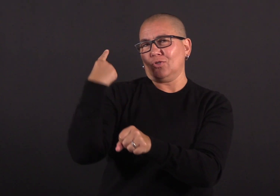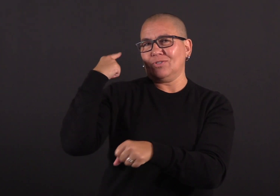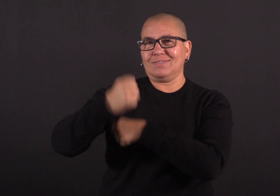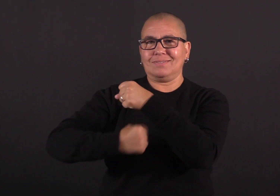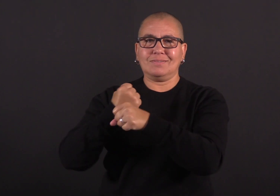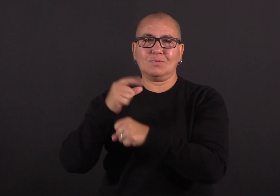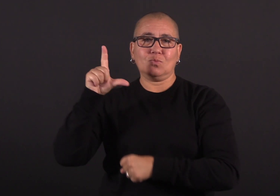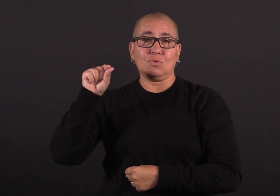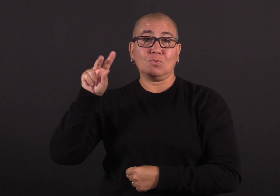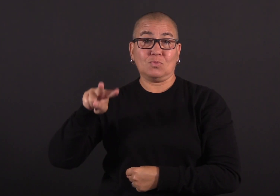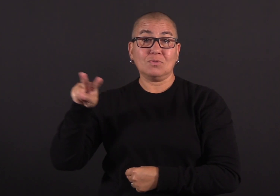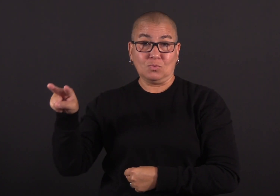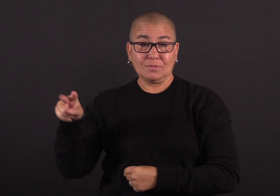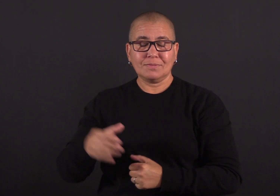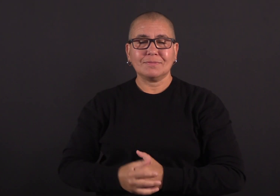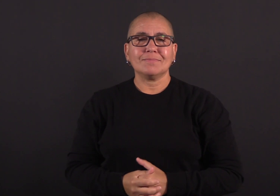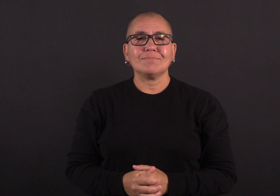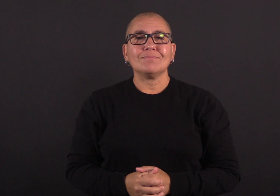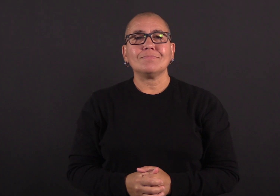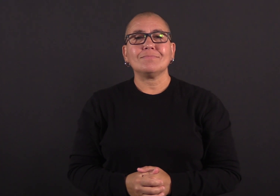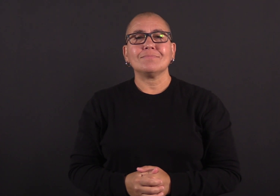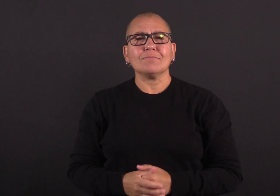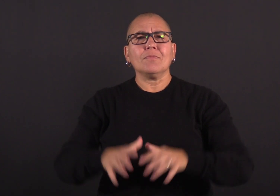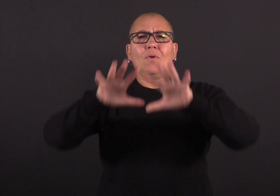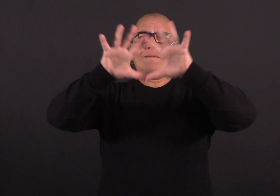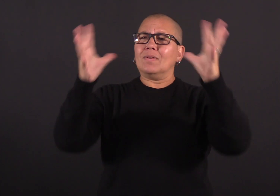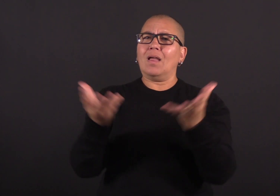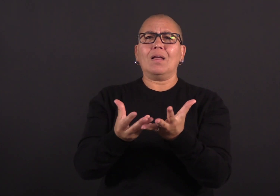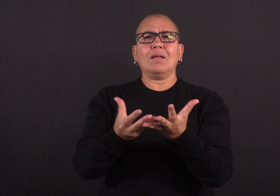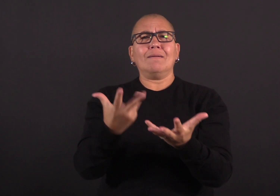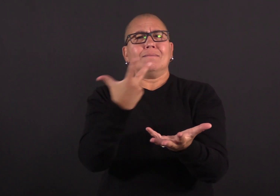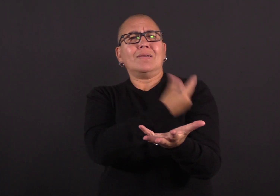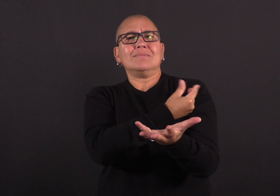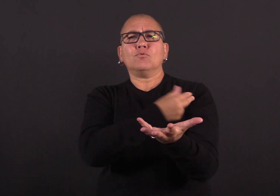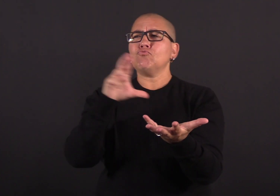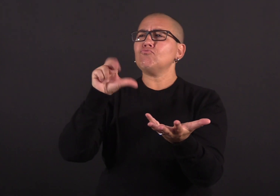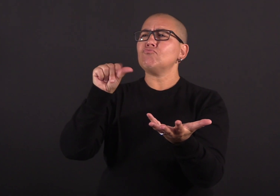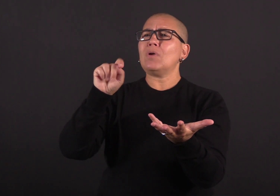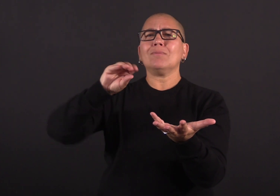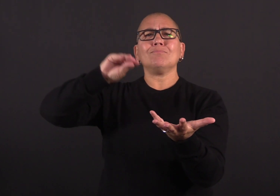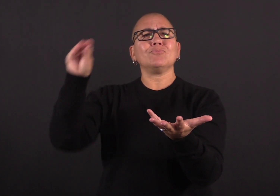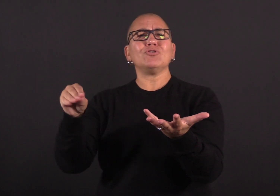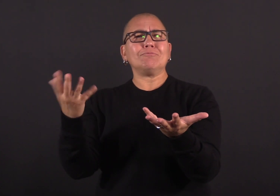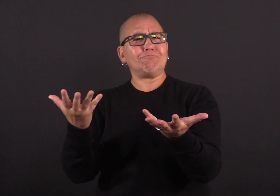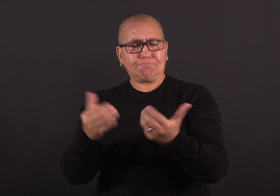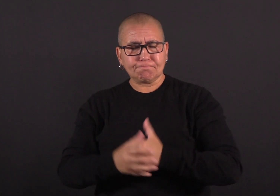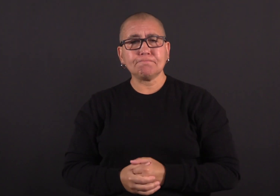of the inequities in Minnesota's COVID-19 vaccination efforts. Key findings include: